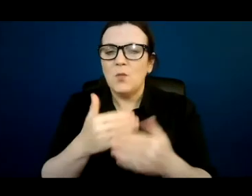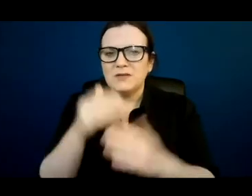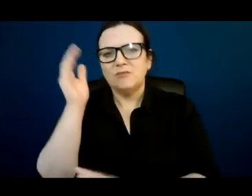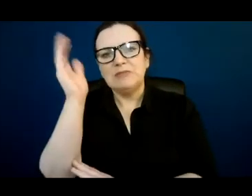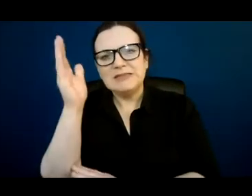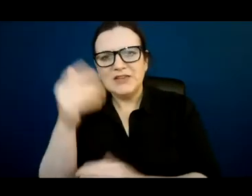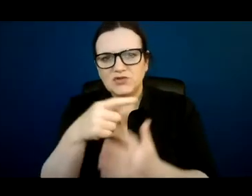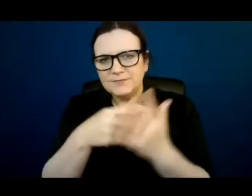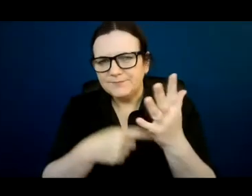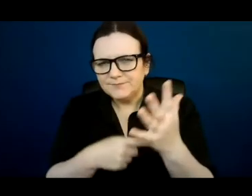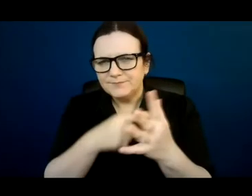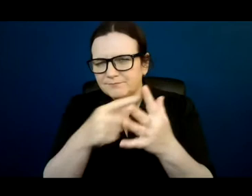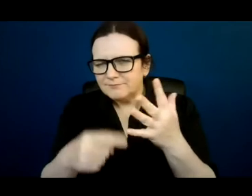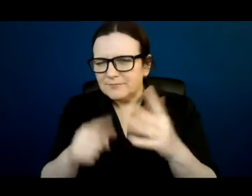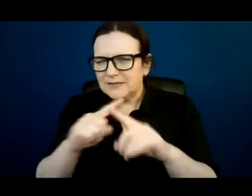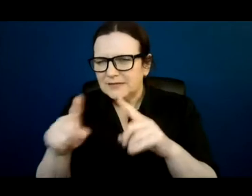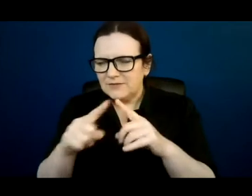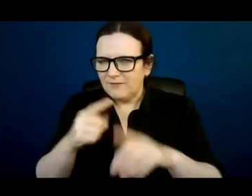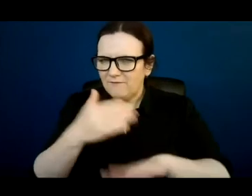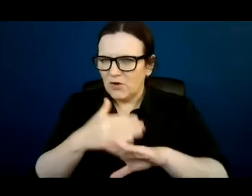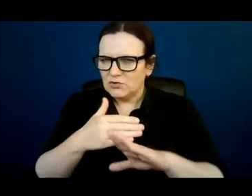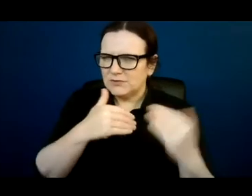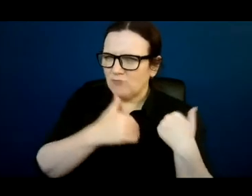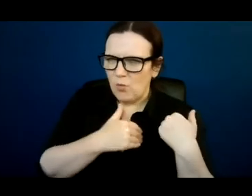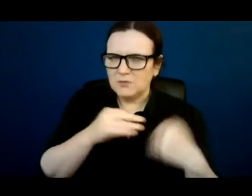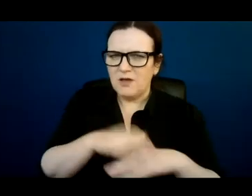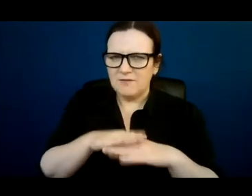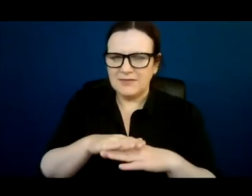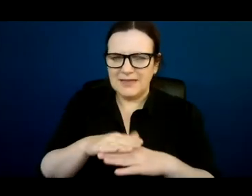functions of the decisions the reports service under the decision making capacity act